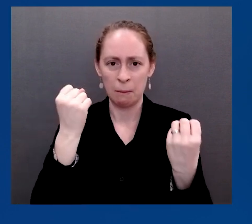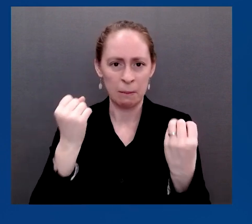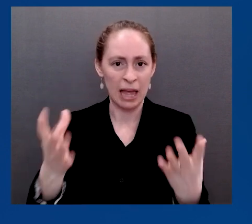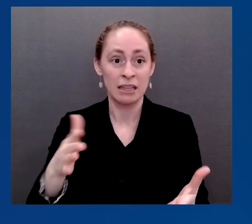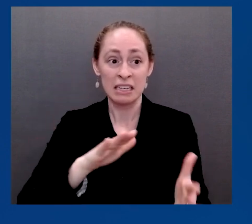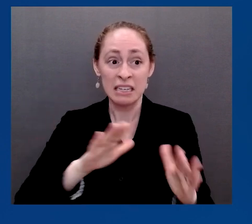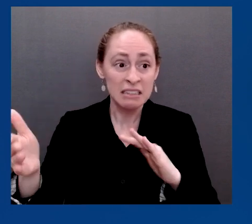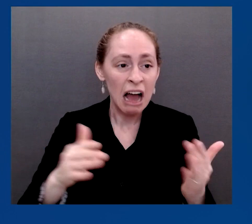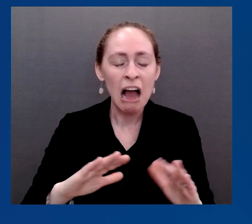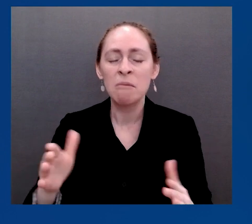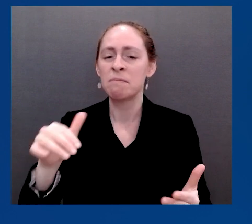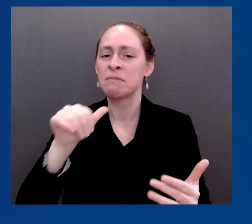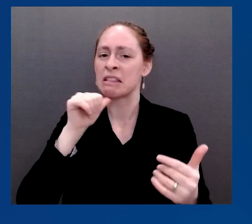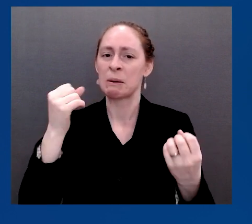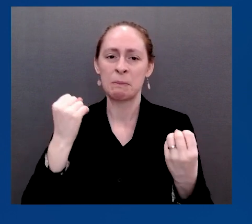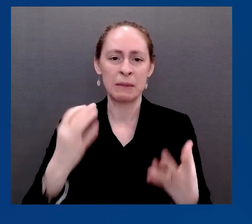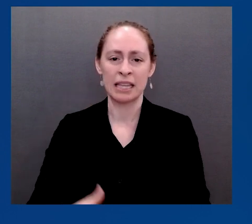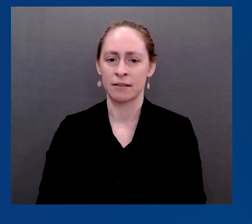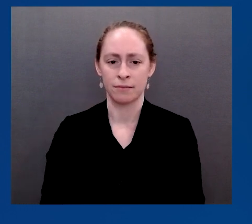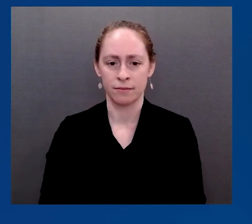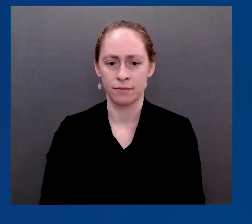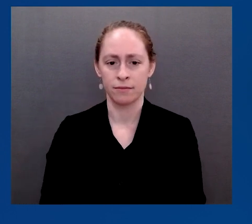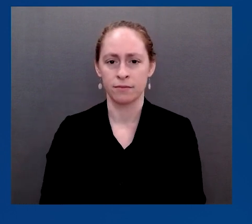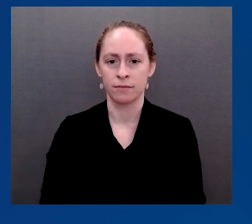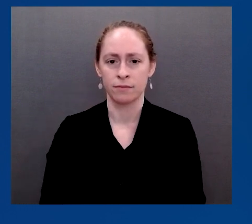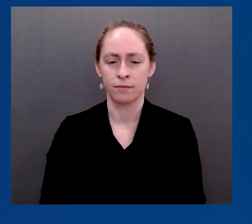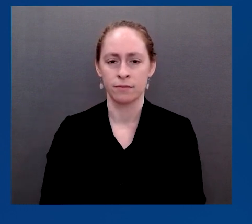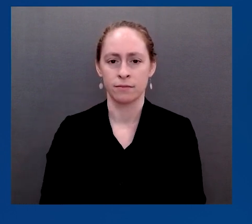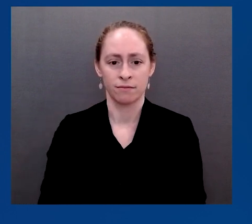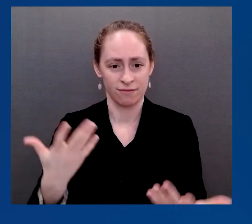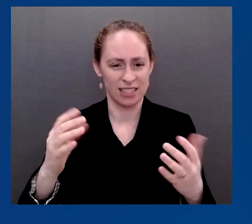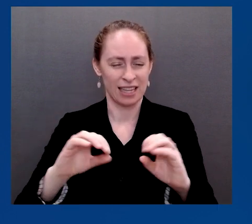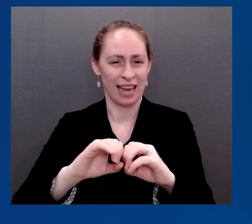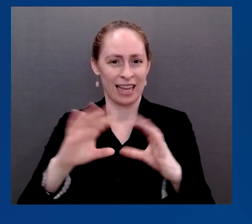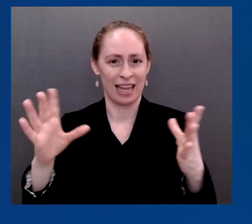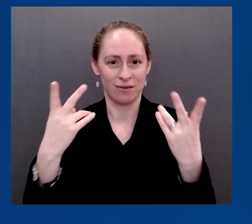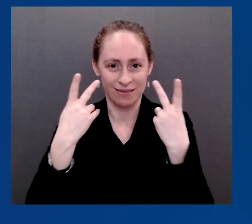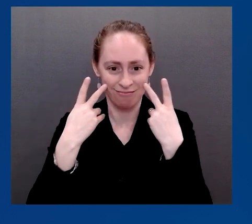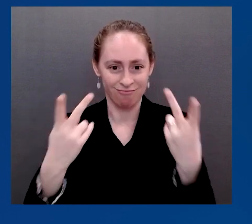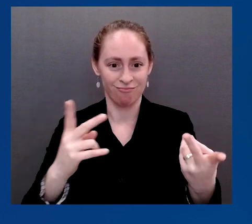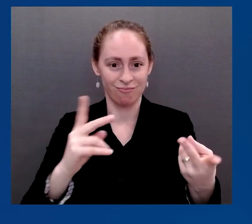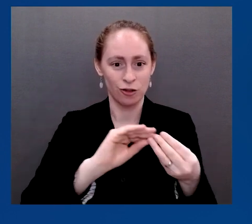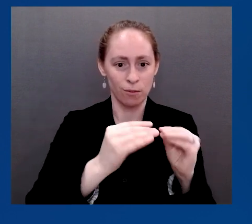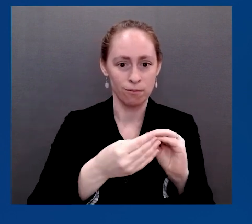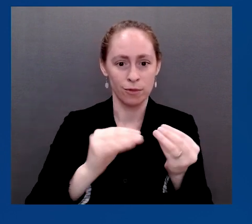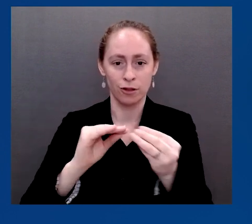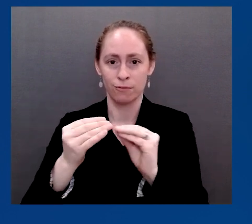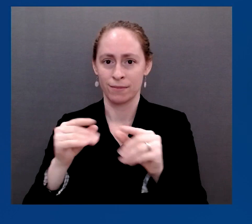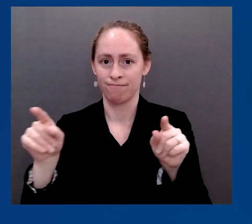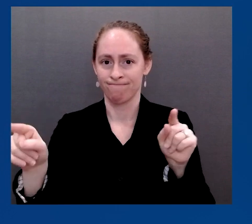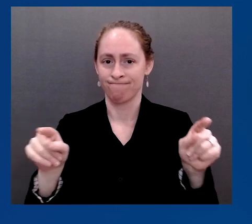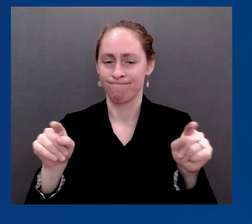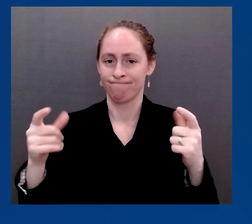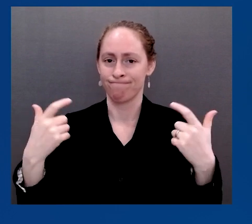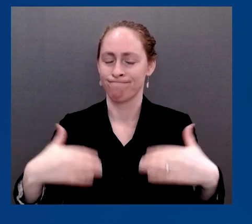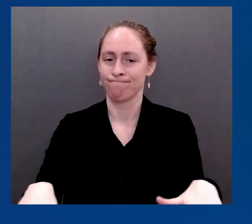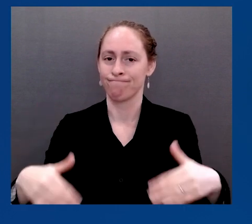who has received a booster shot, and look at the monthly rate of COVID-19 associated hospitalizations